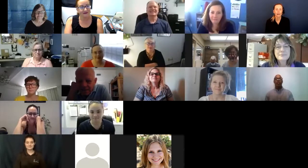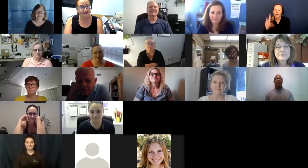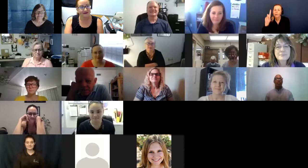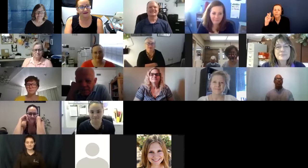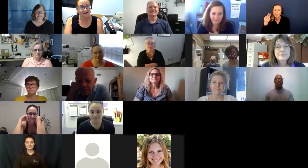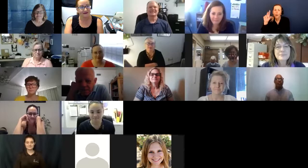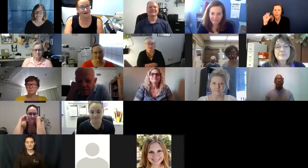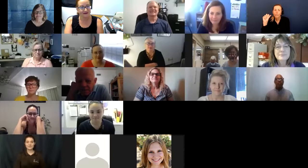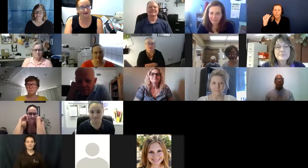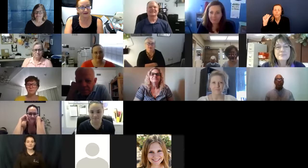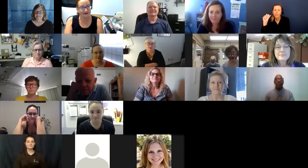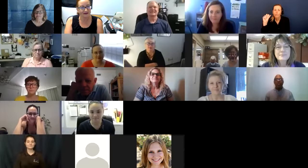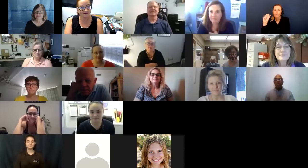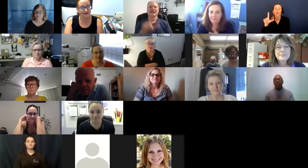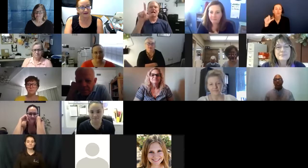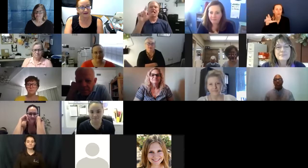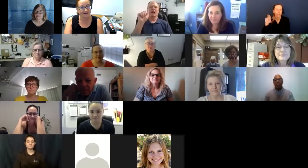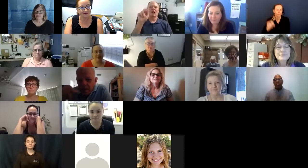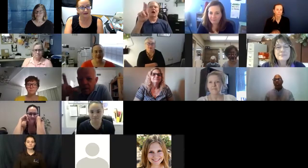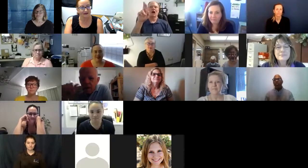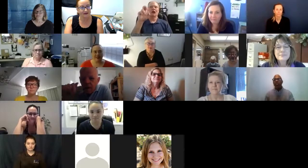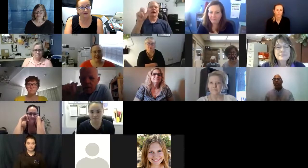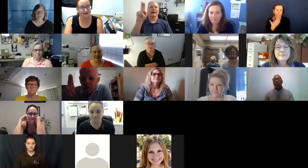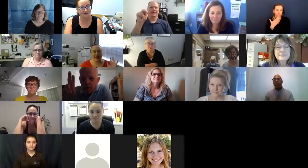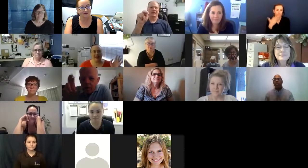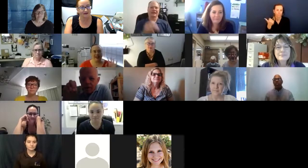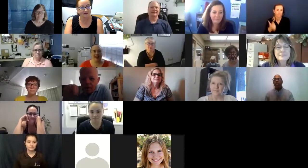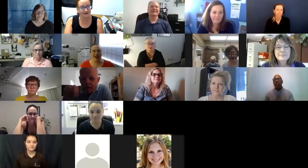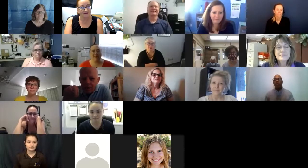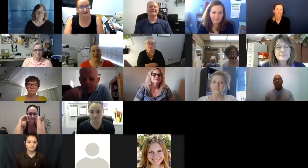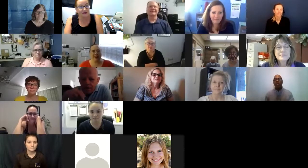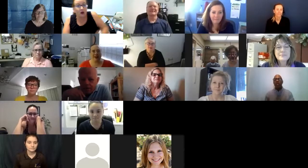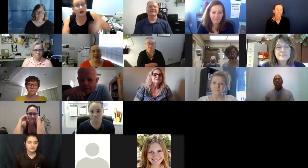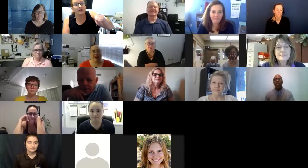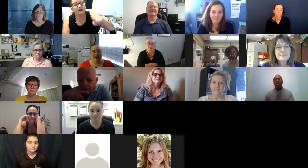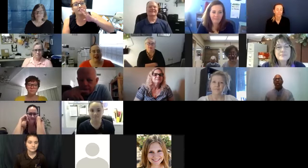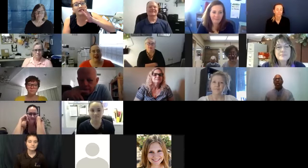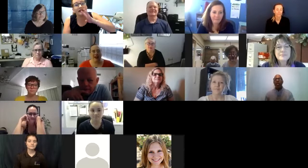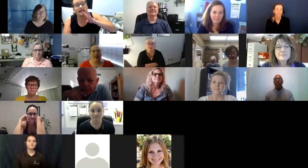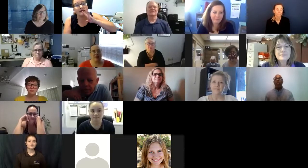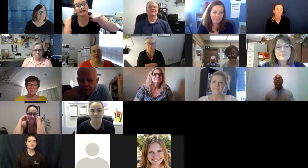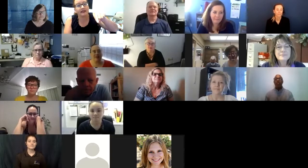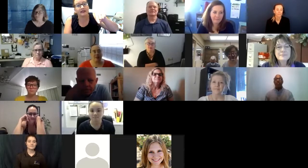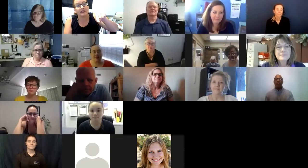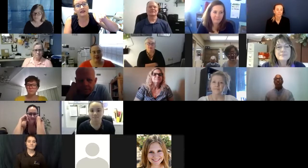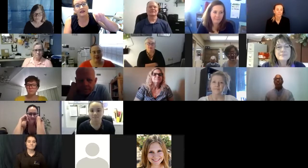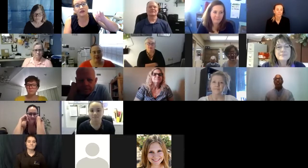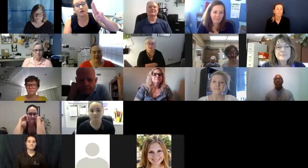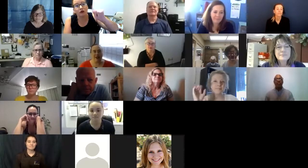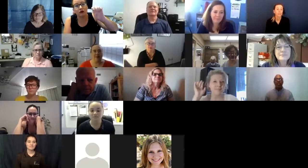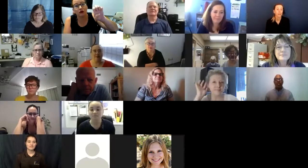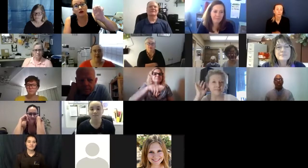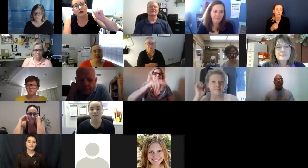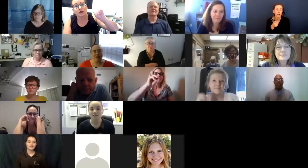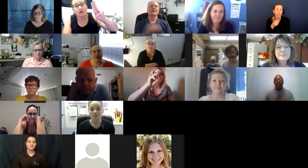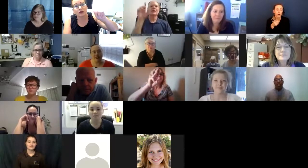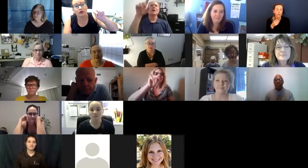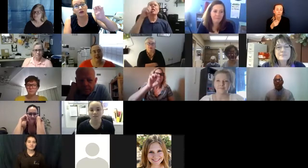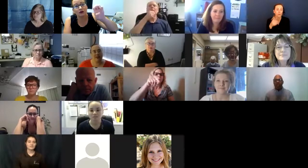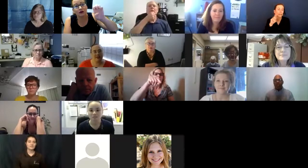Lauren: Hi, my name is Lauren (repeated twice name for interpreter).